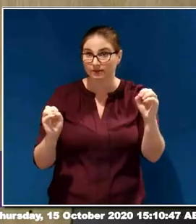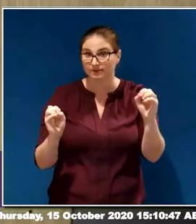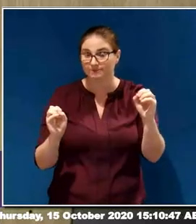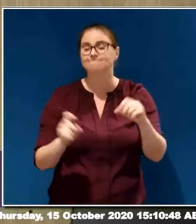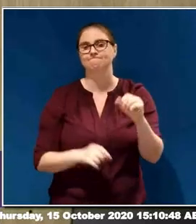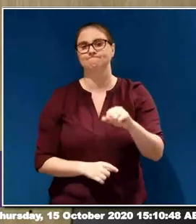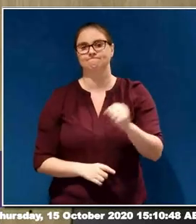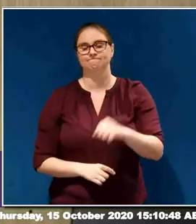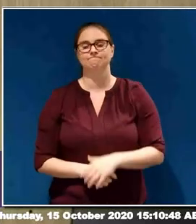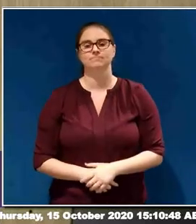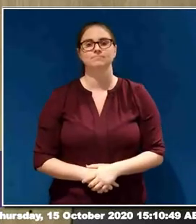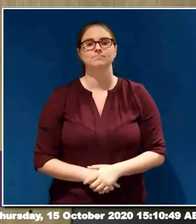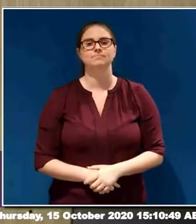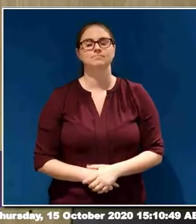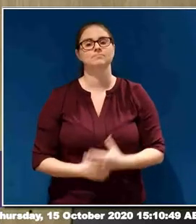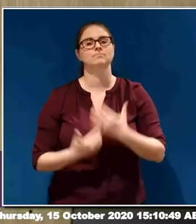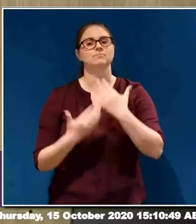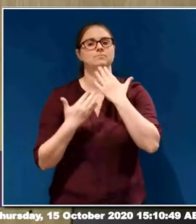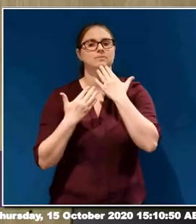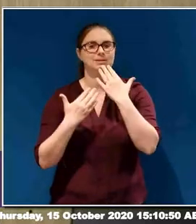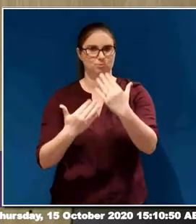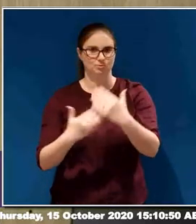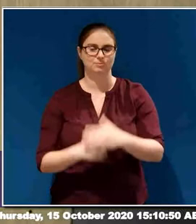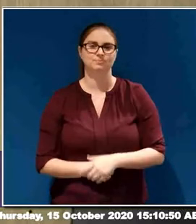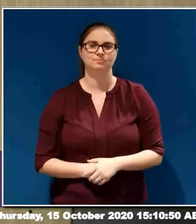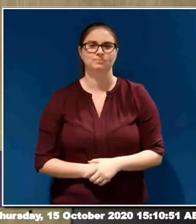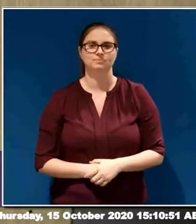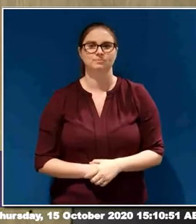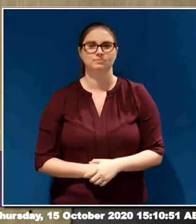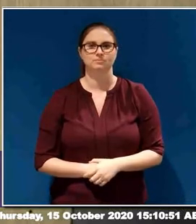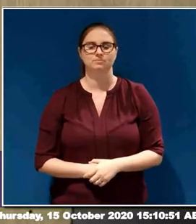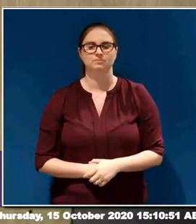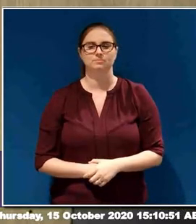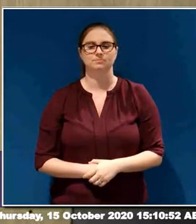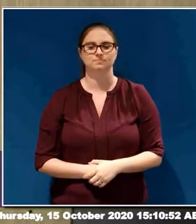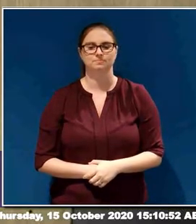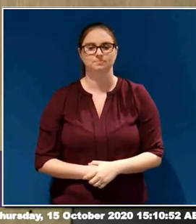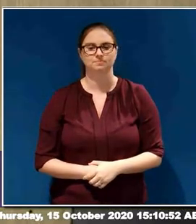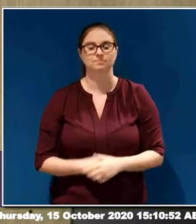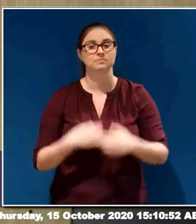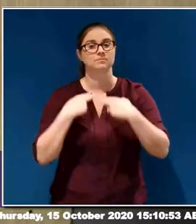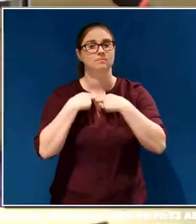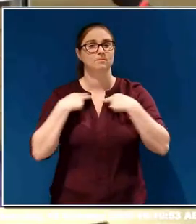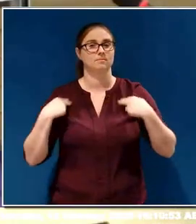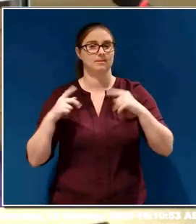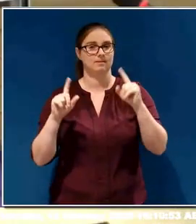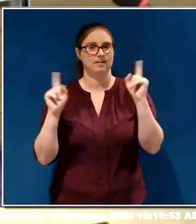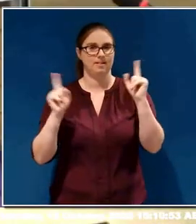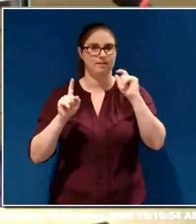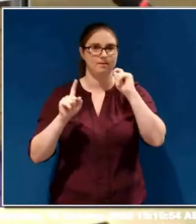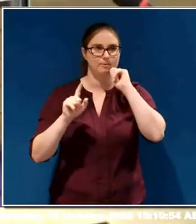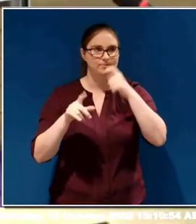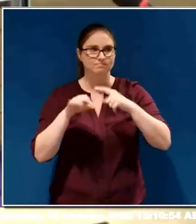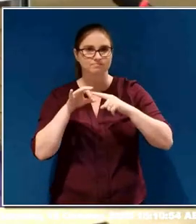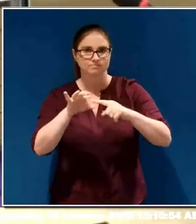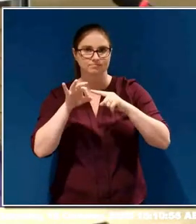Dr Mellifont will now ask you some questions. Thank you, Chair. State your full name, please.